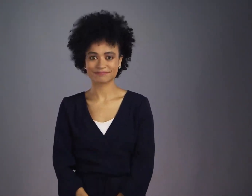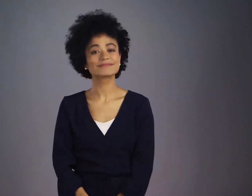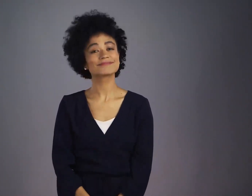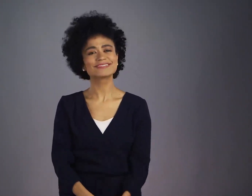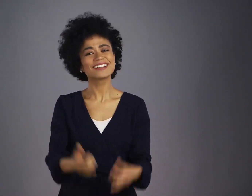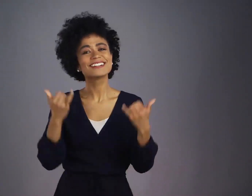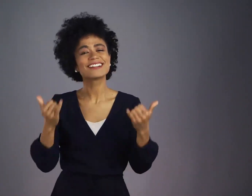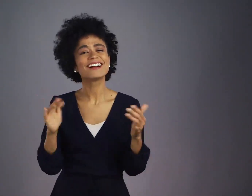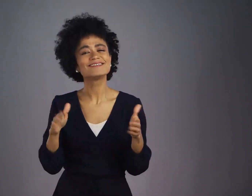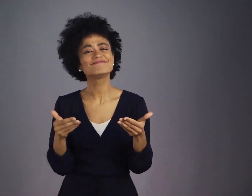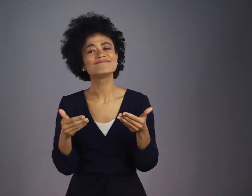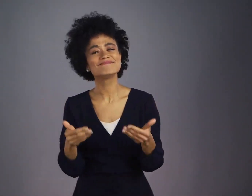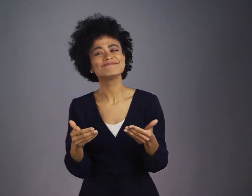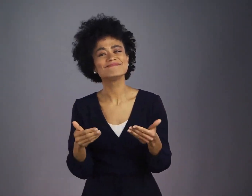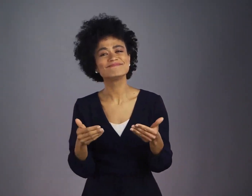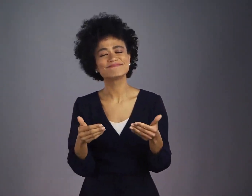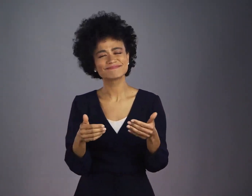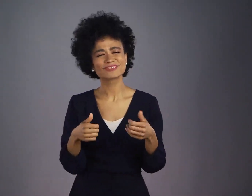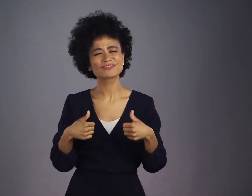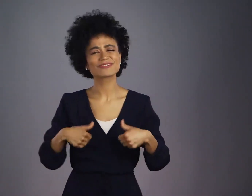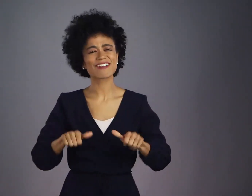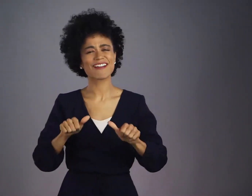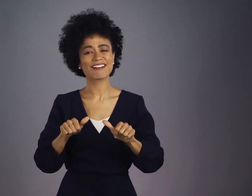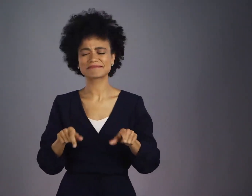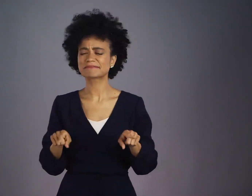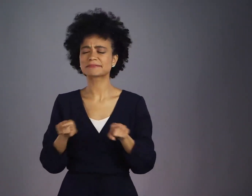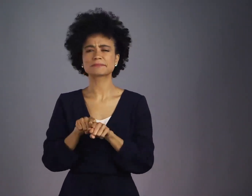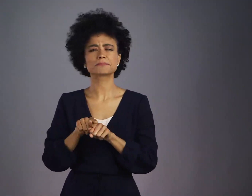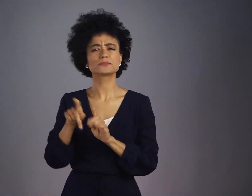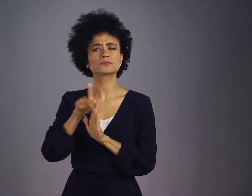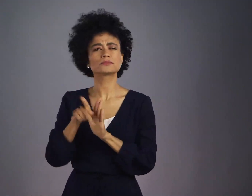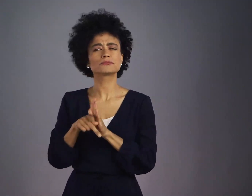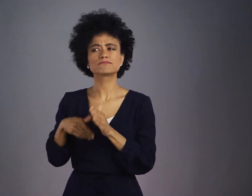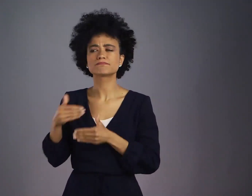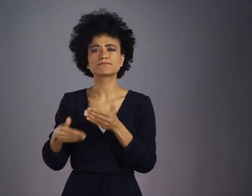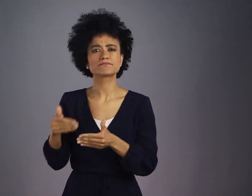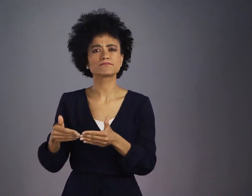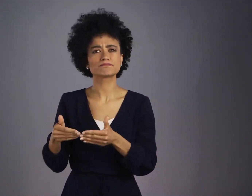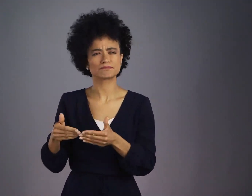Now we try to put spiritual principles to work in every department of our lives.